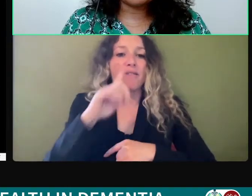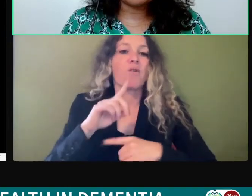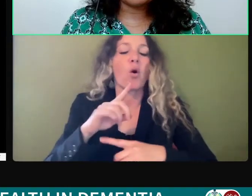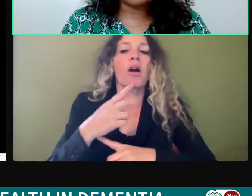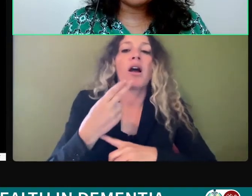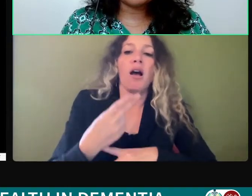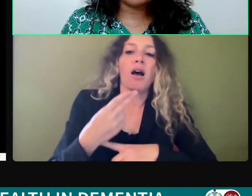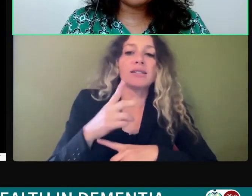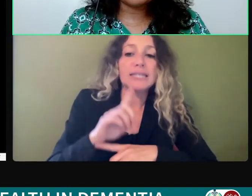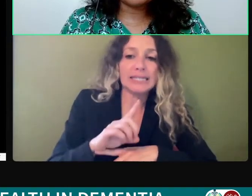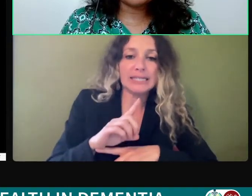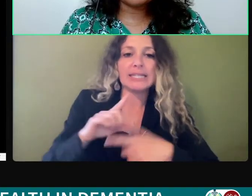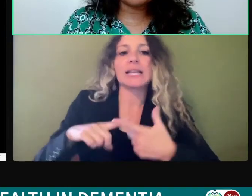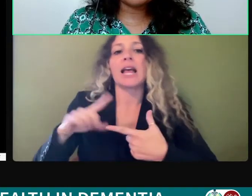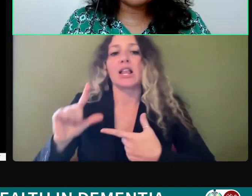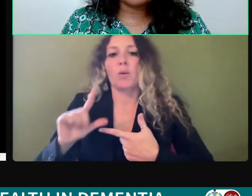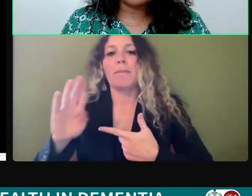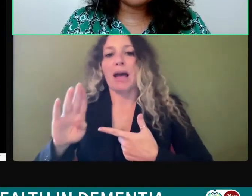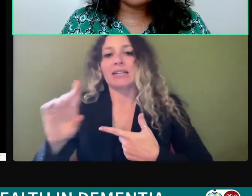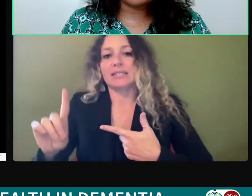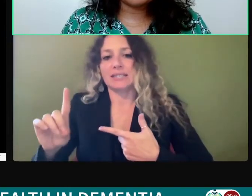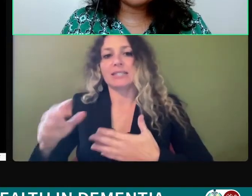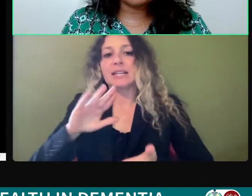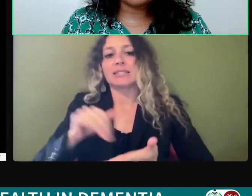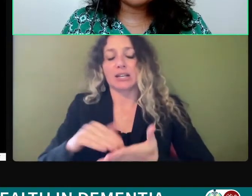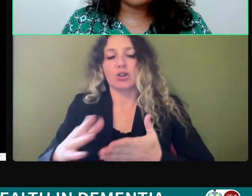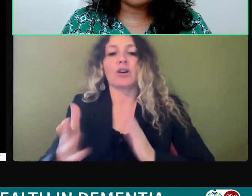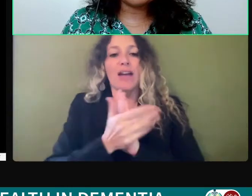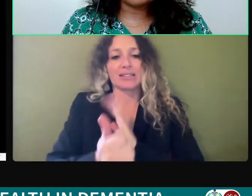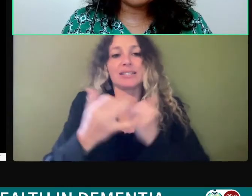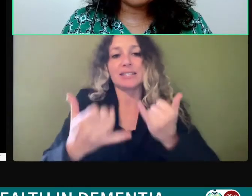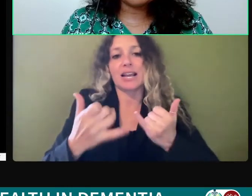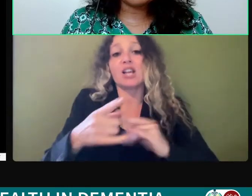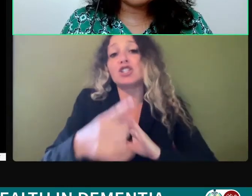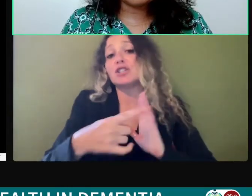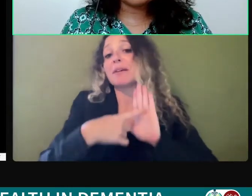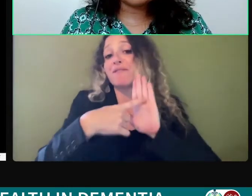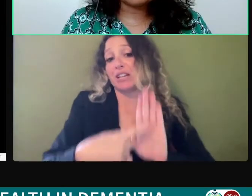here with me today. She's also been featured in international media documentaries such as BBC,